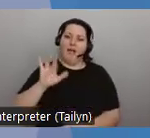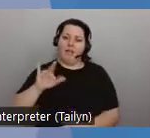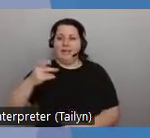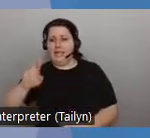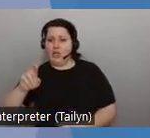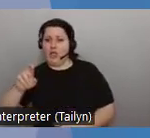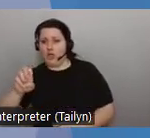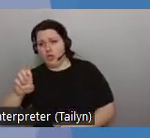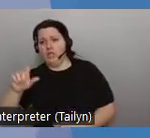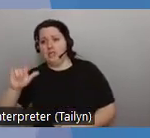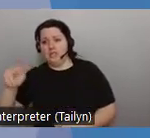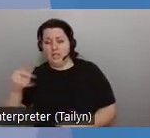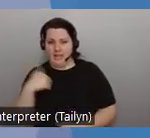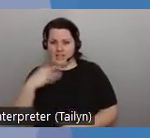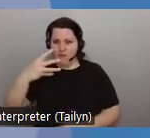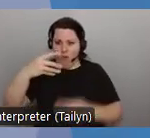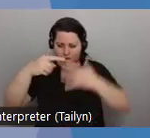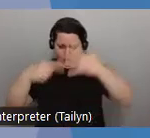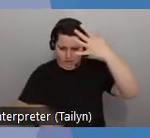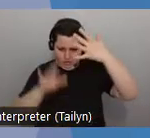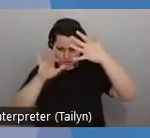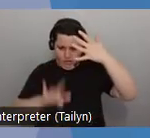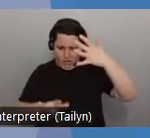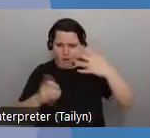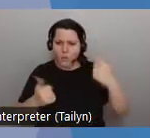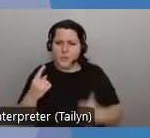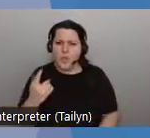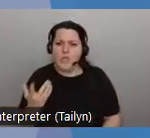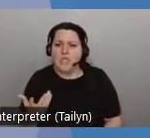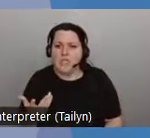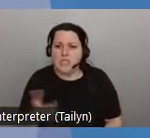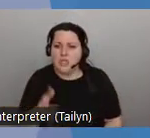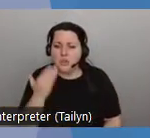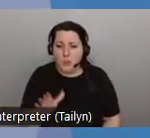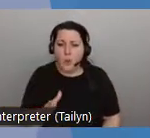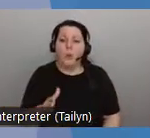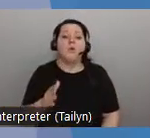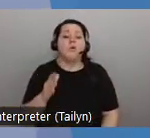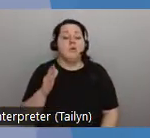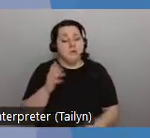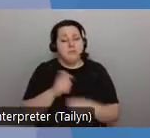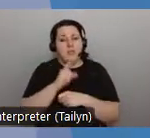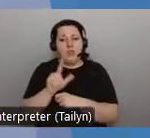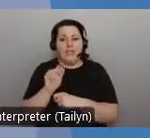again, and they say, "click the click here link," and there's four of them on a page,